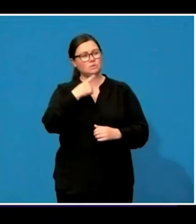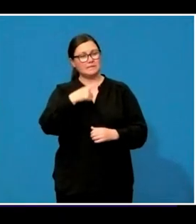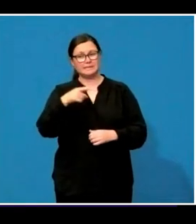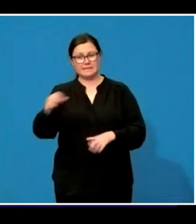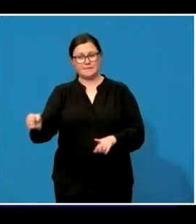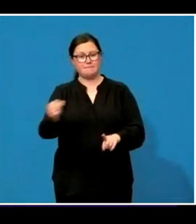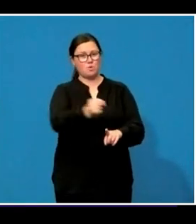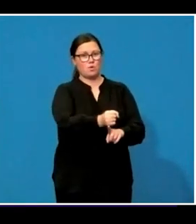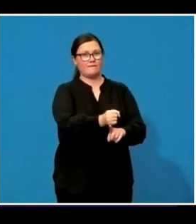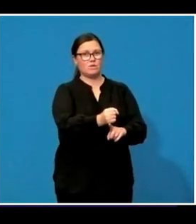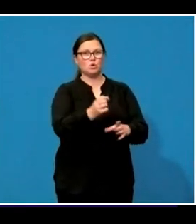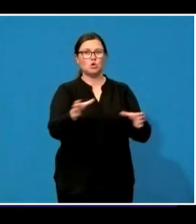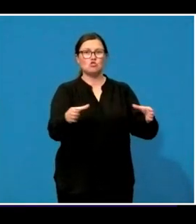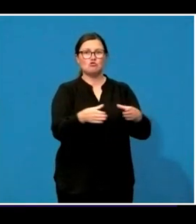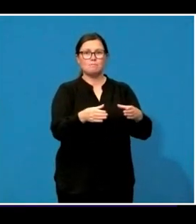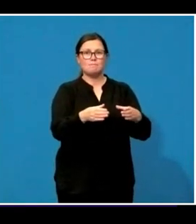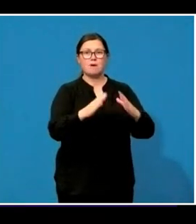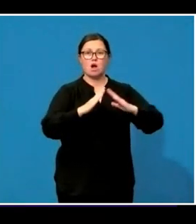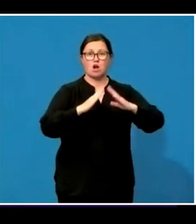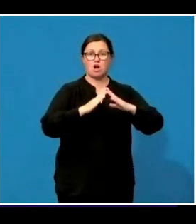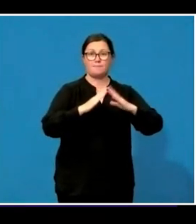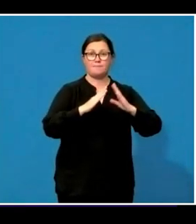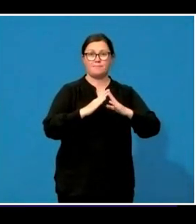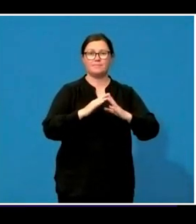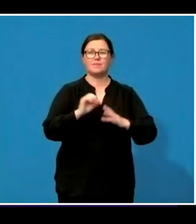It was a group home setting, but it wasn't a group home, as such.